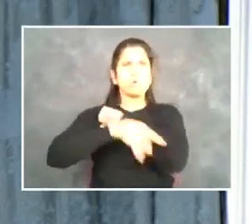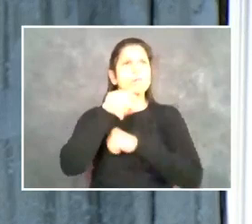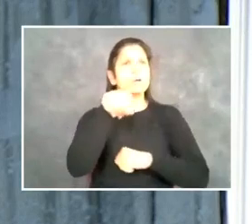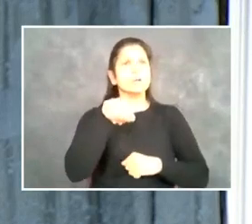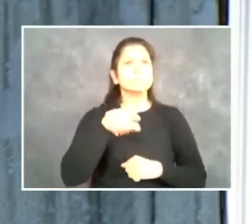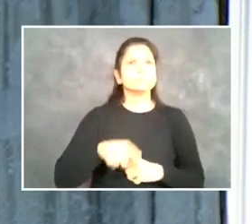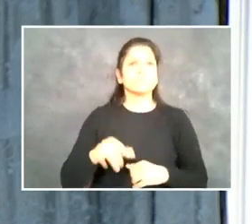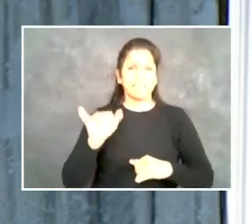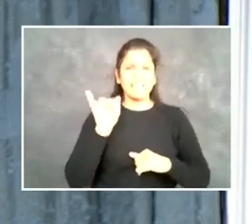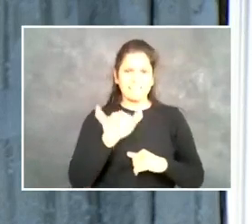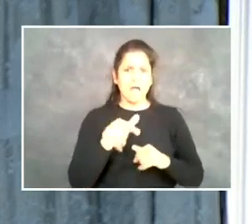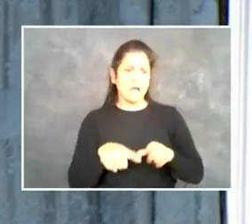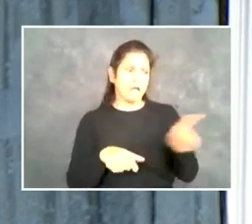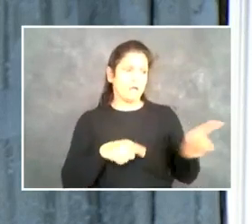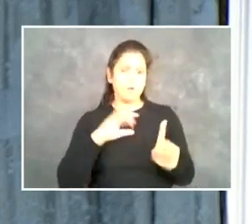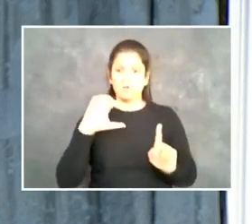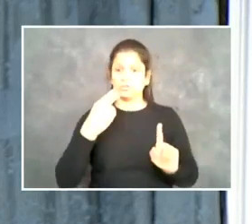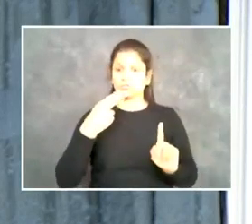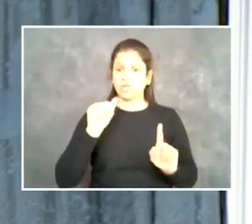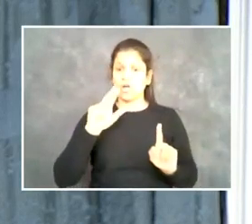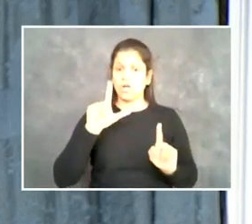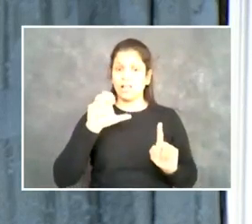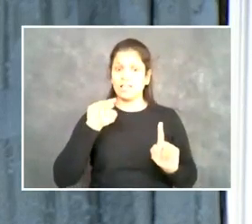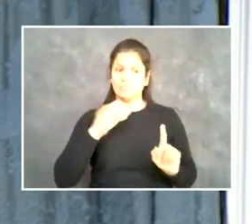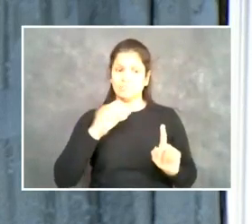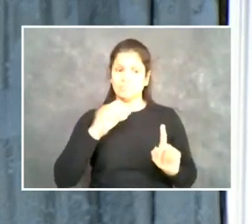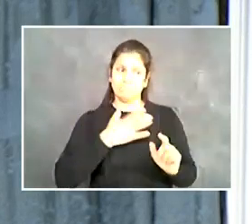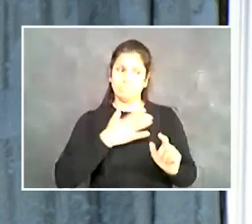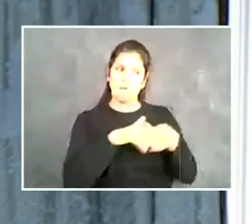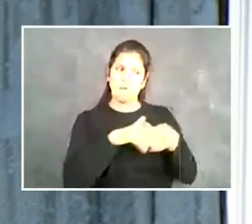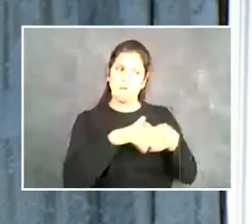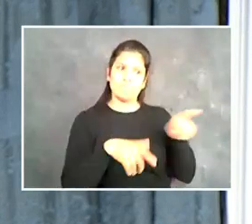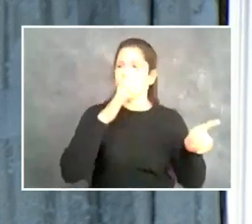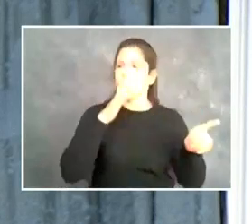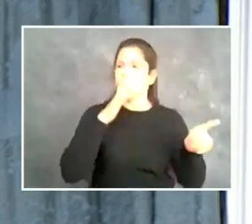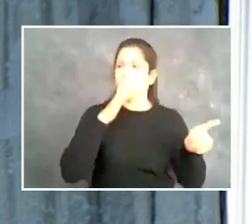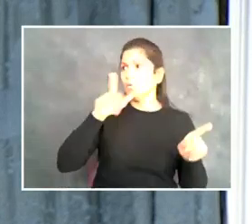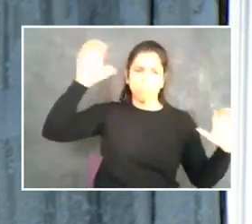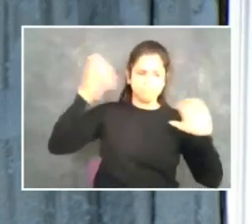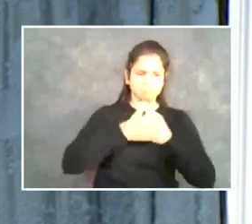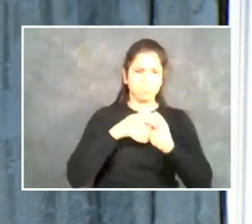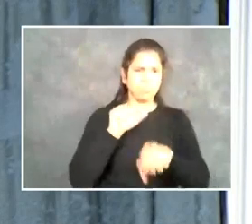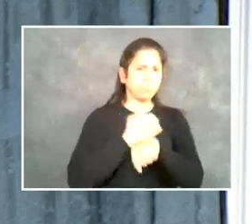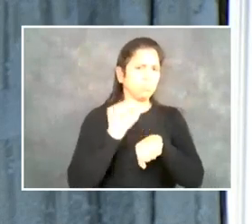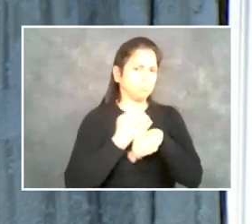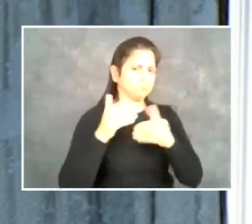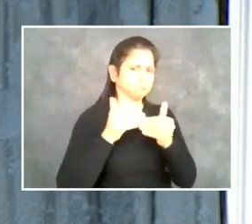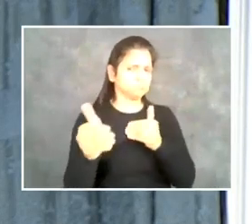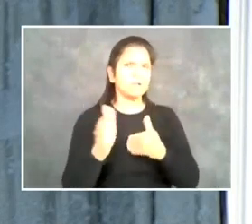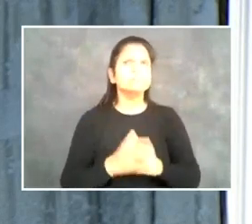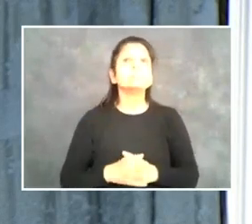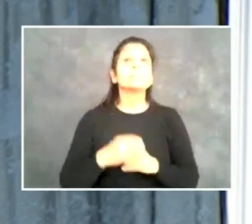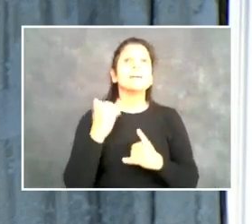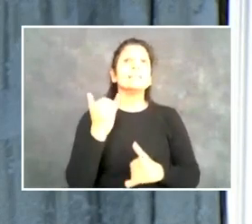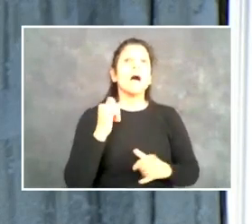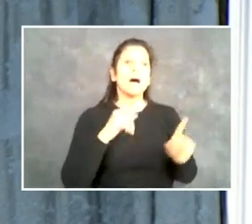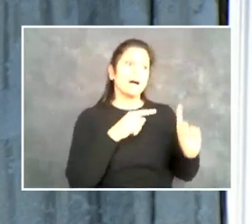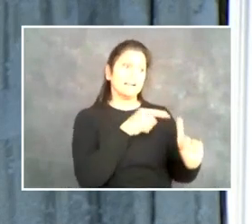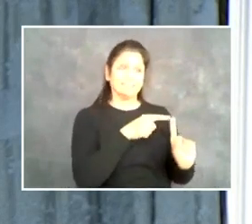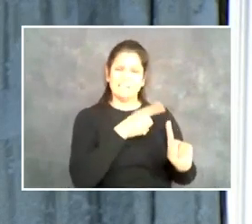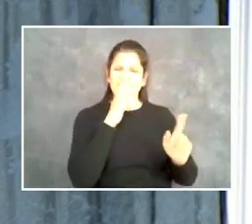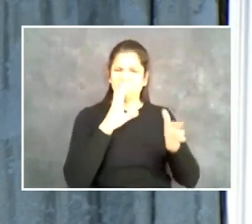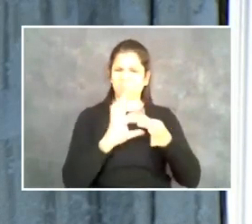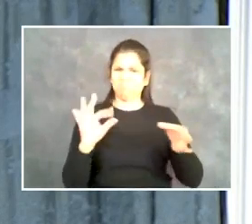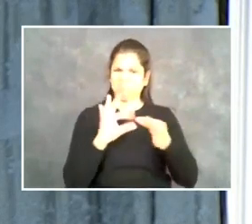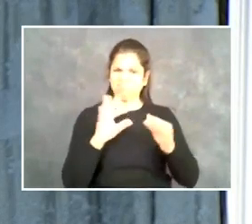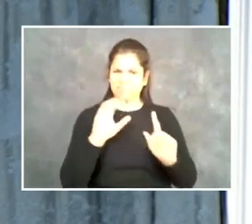FIRST LADY AND THE CHANCELLOR